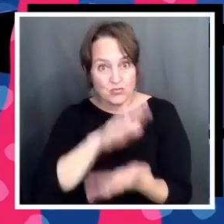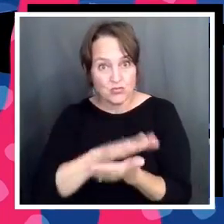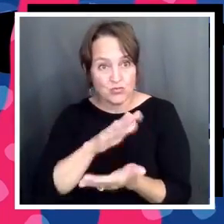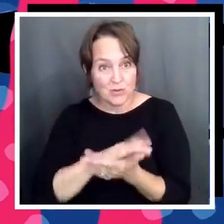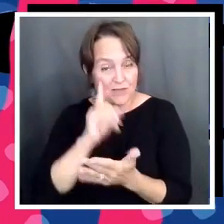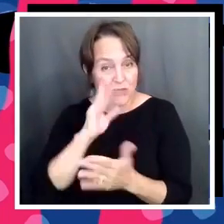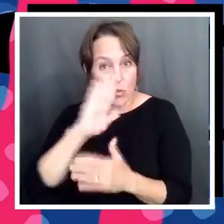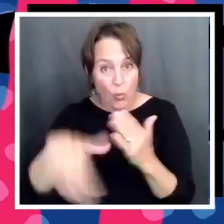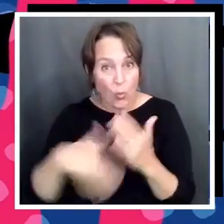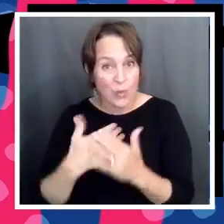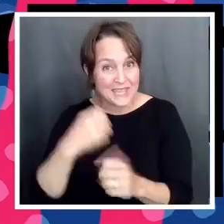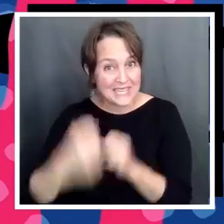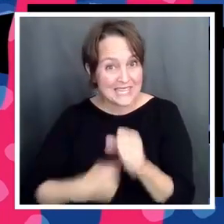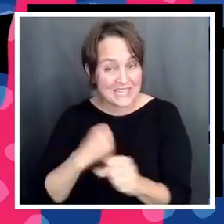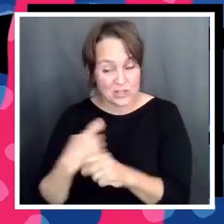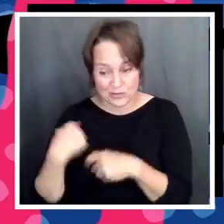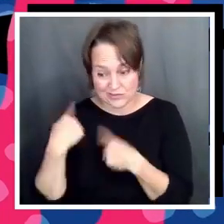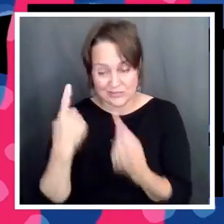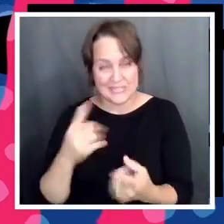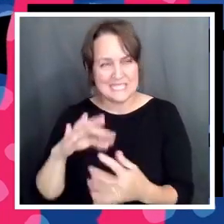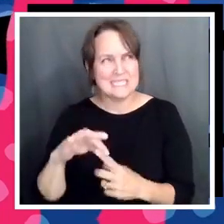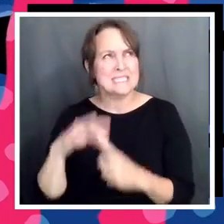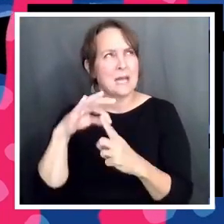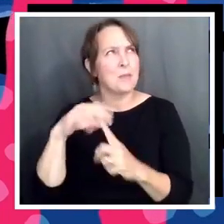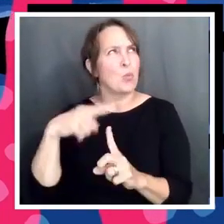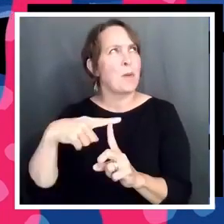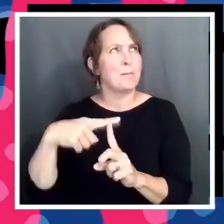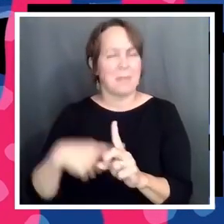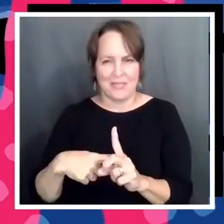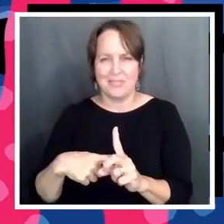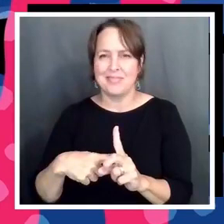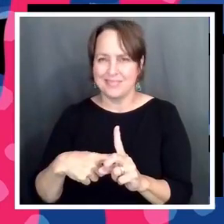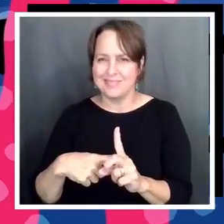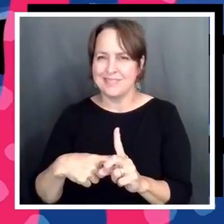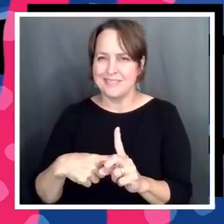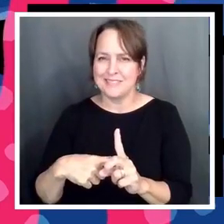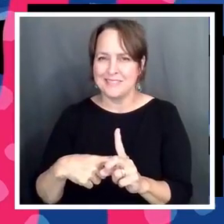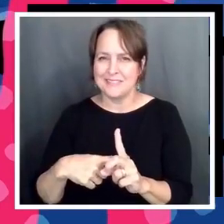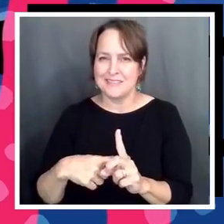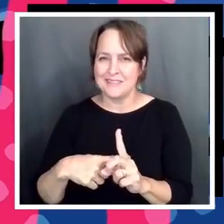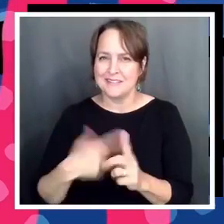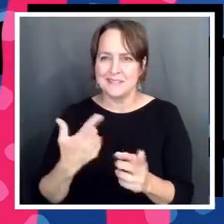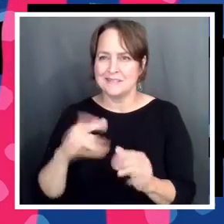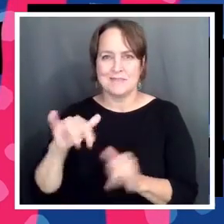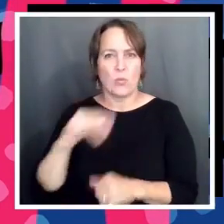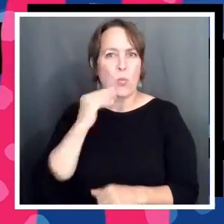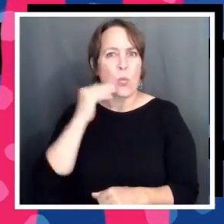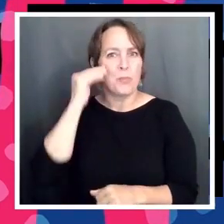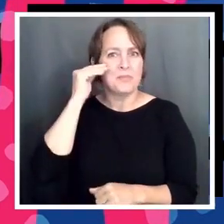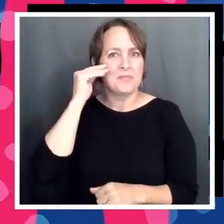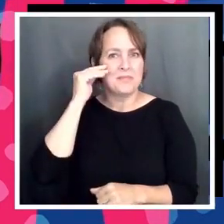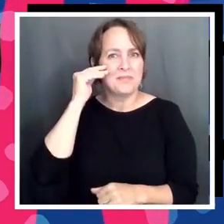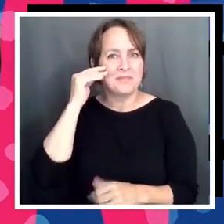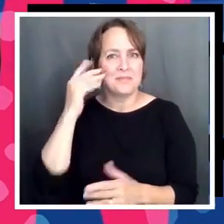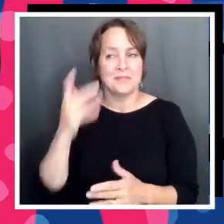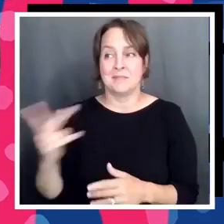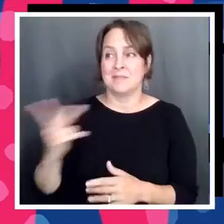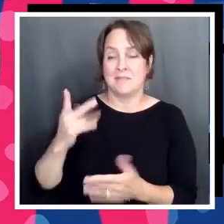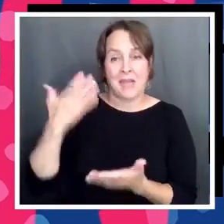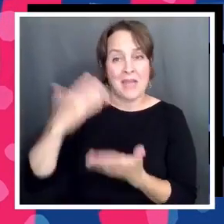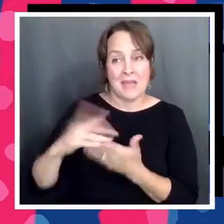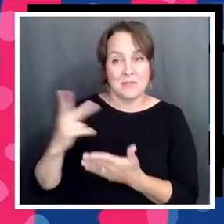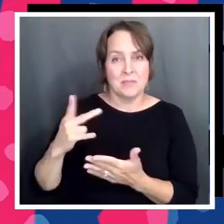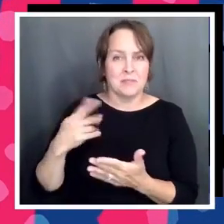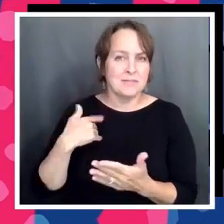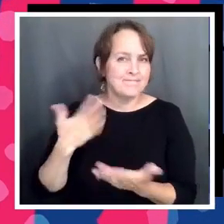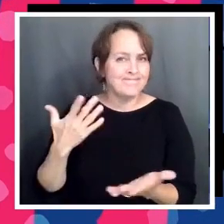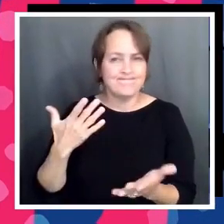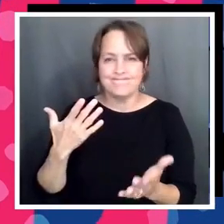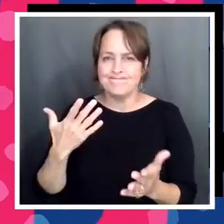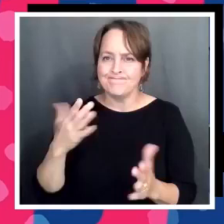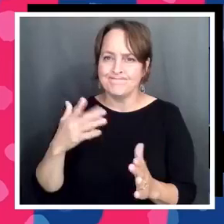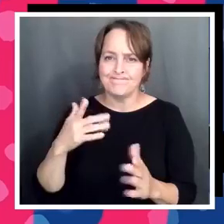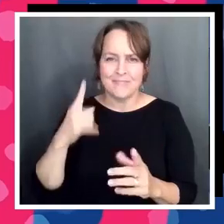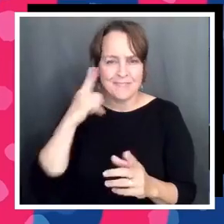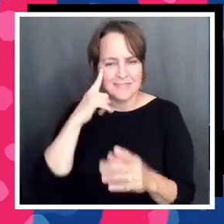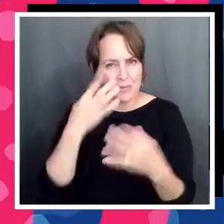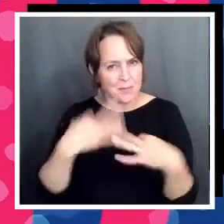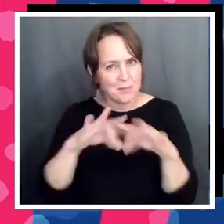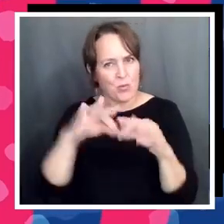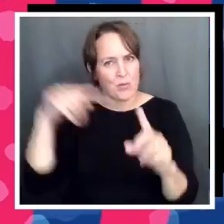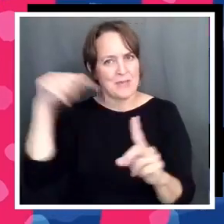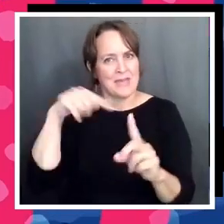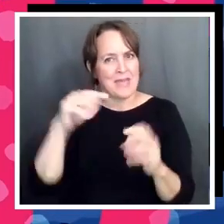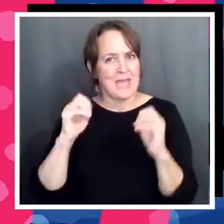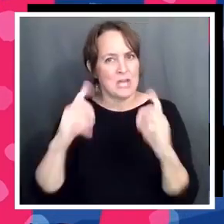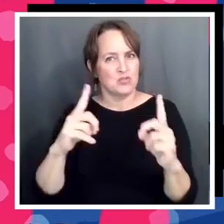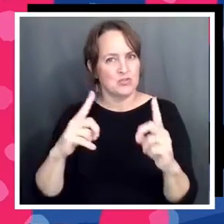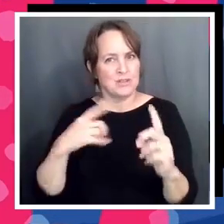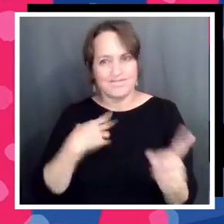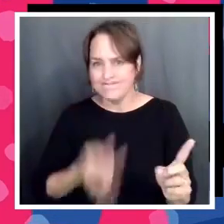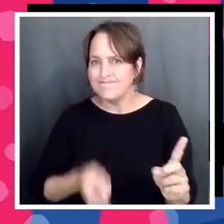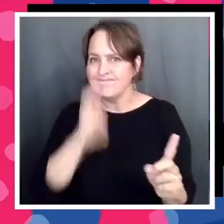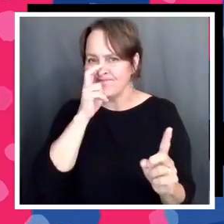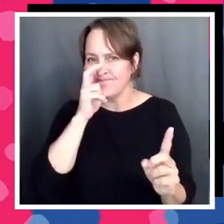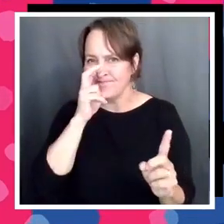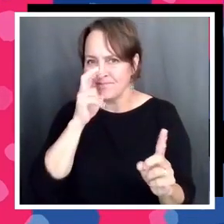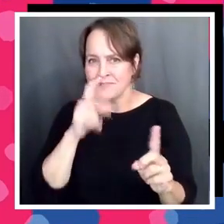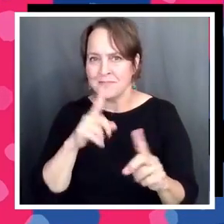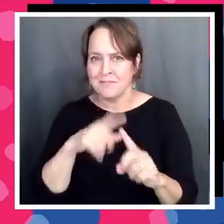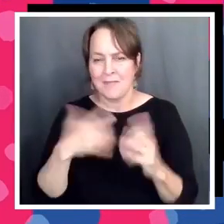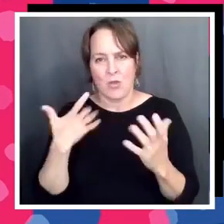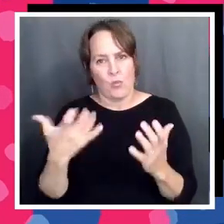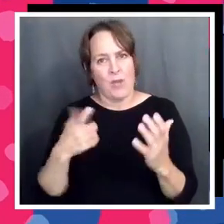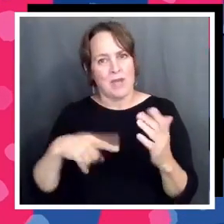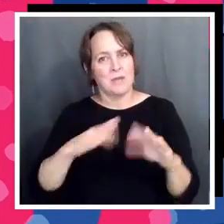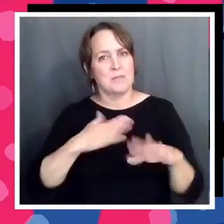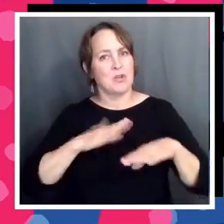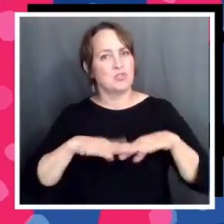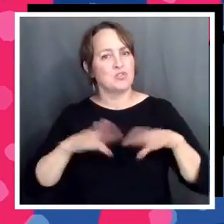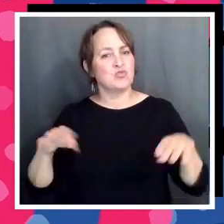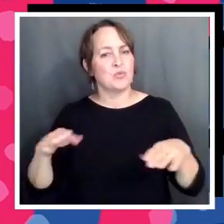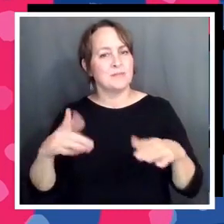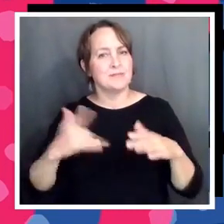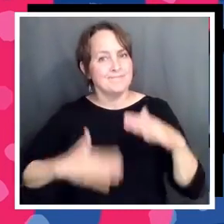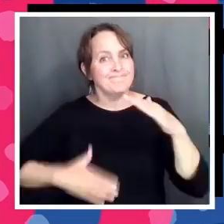AND FOREMOST TOWARD TUTORING.